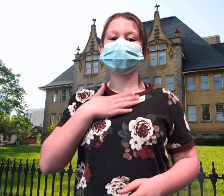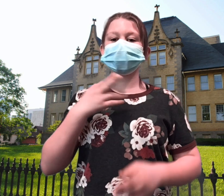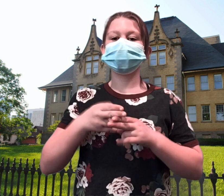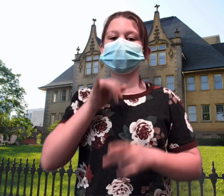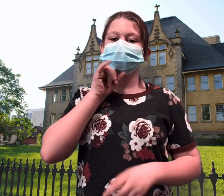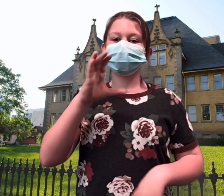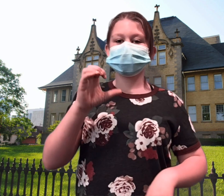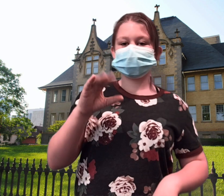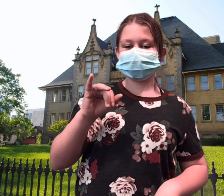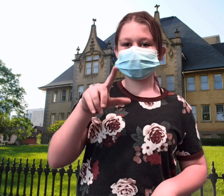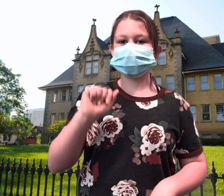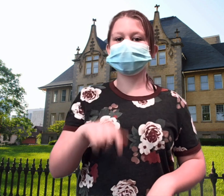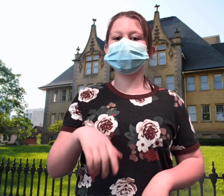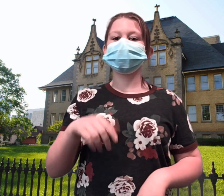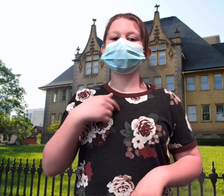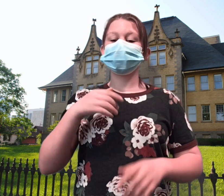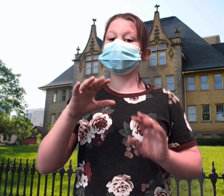Hello! My name is Cecilia.